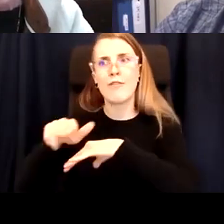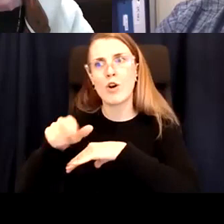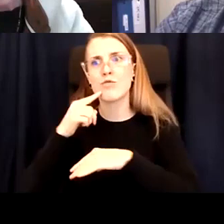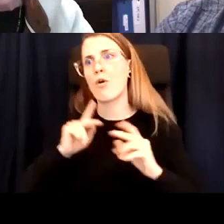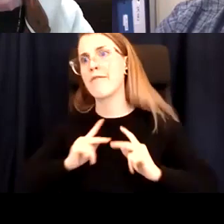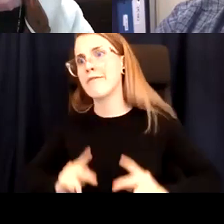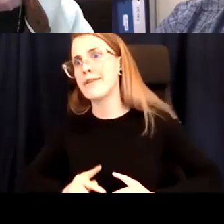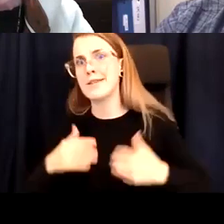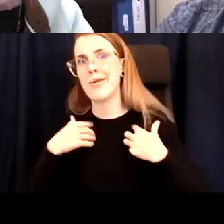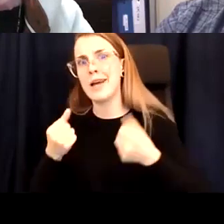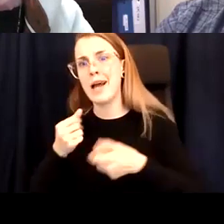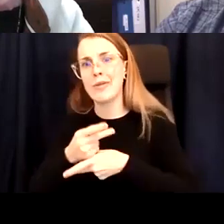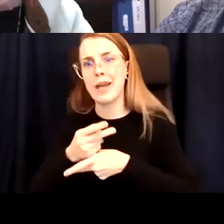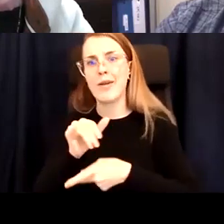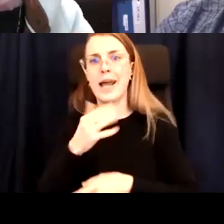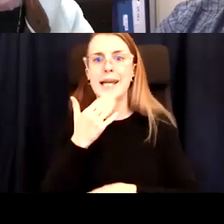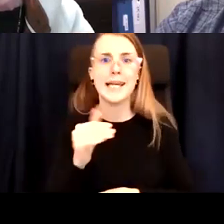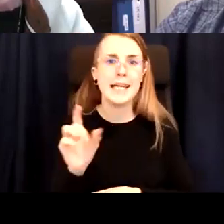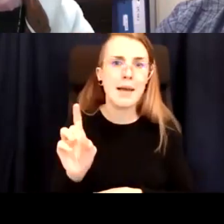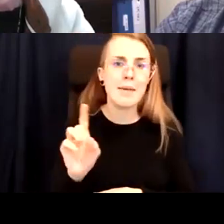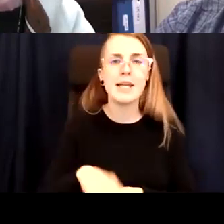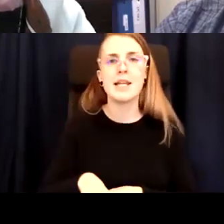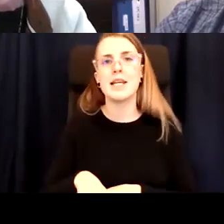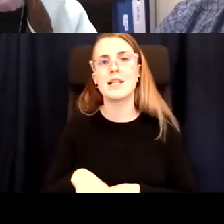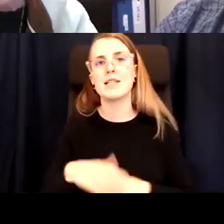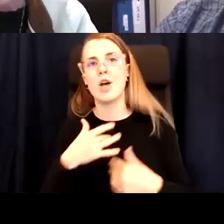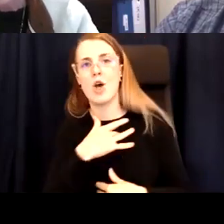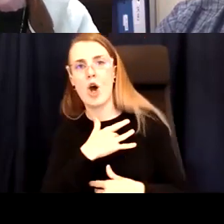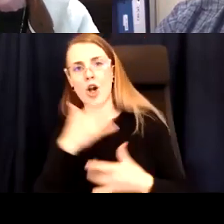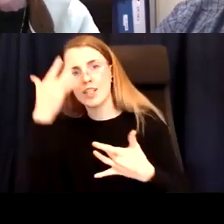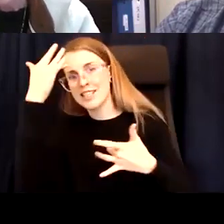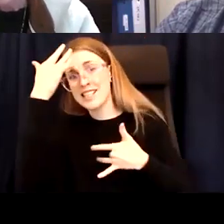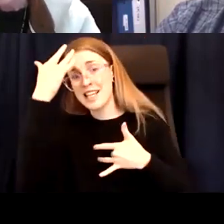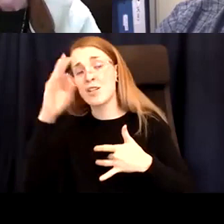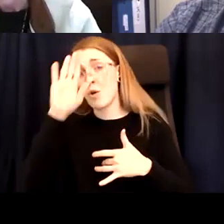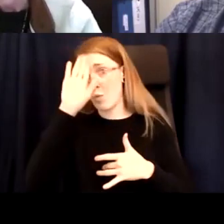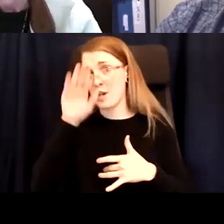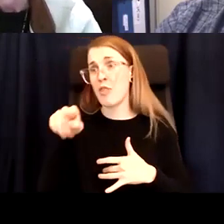diabetes, heart disease, and we know they take medications that often lead to side effects